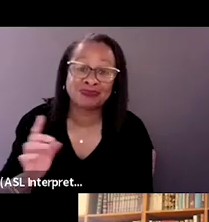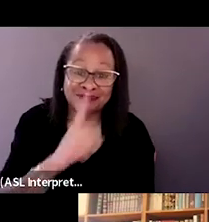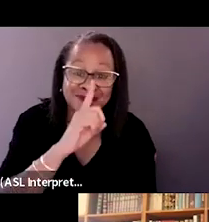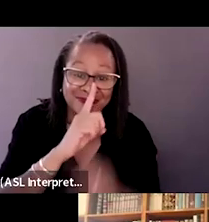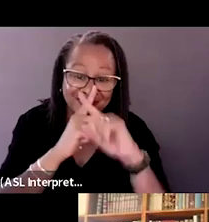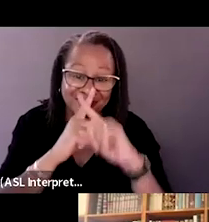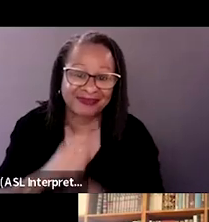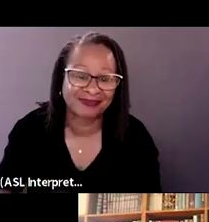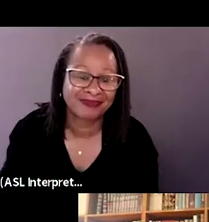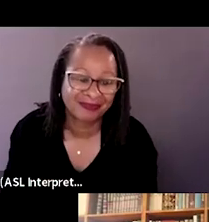Alex, please unmute yourself.